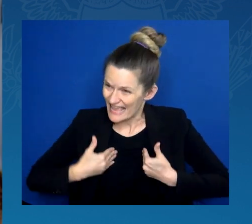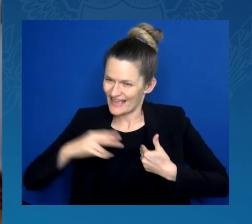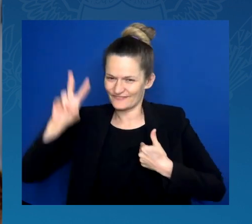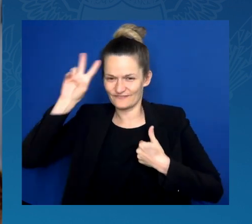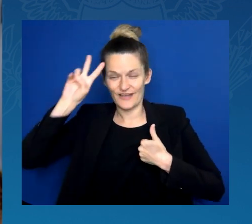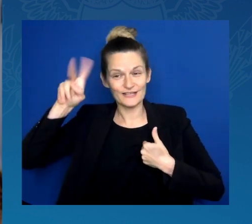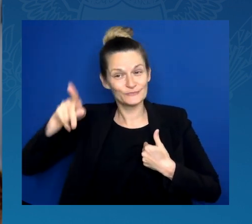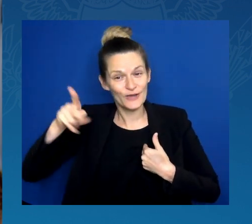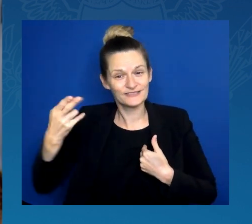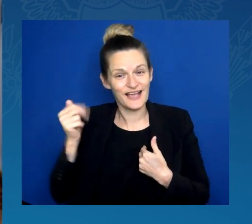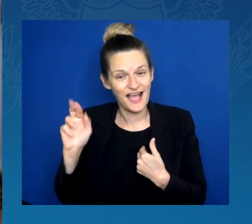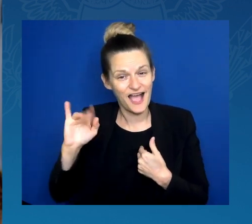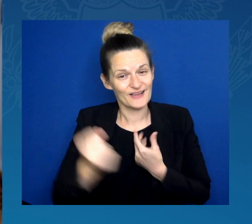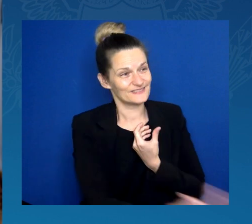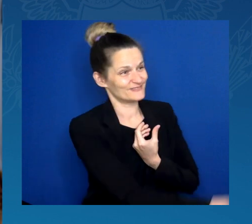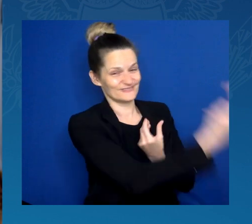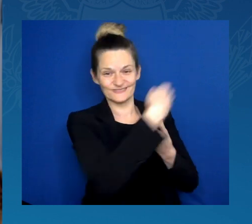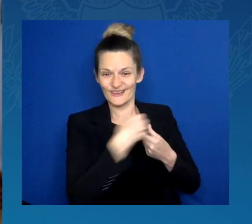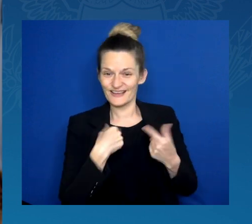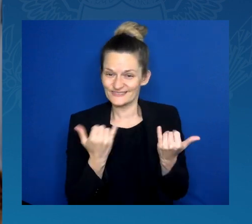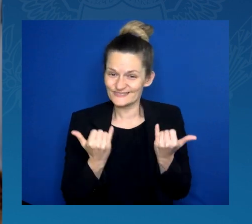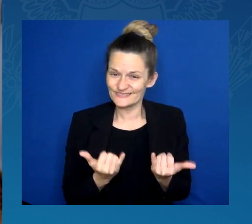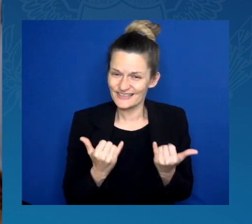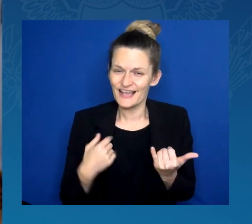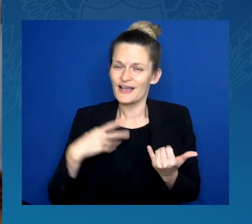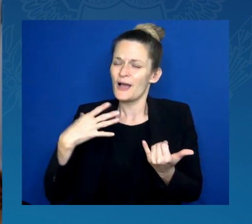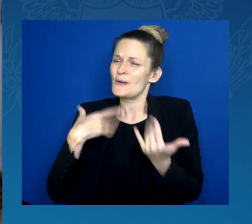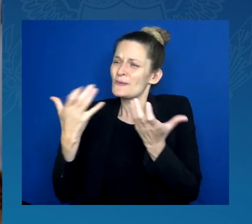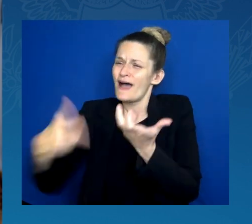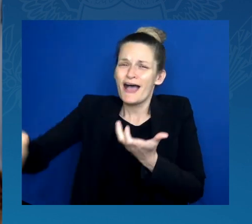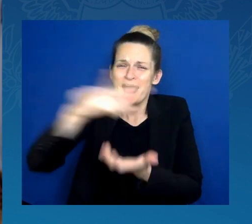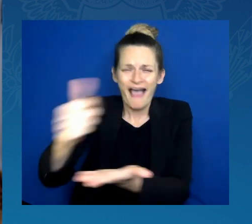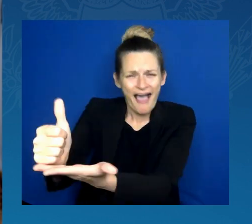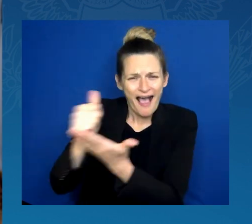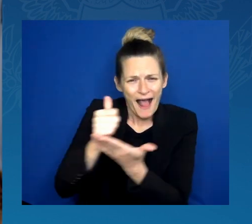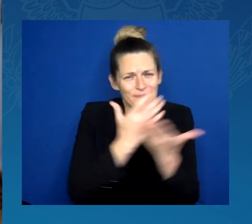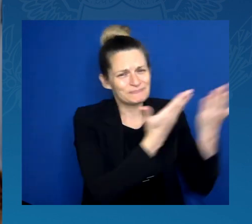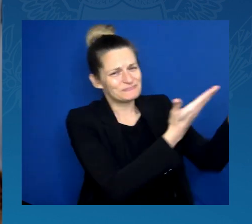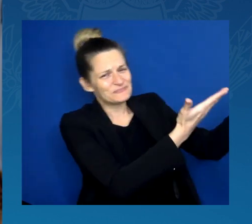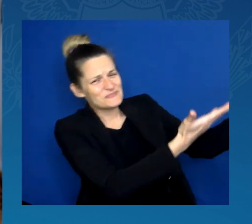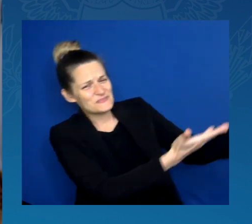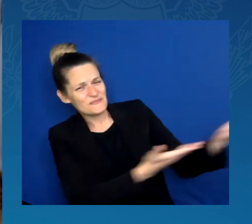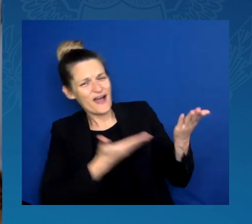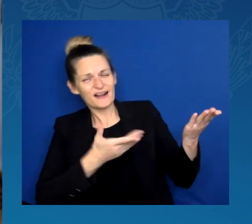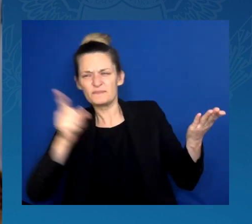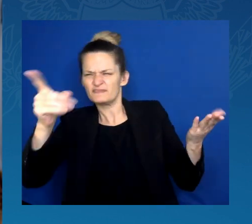So steelworkers. Steel workers. Steel workers.